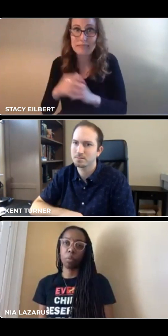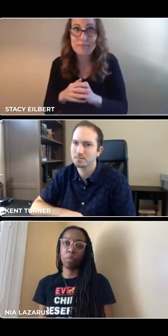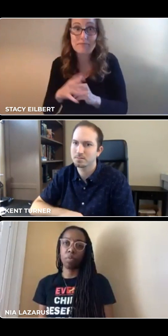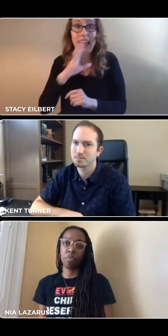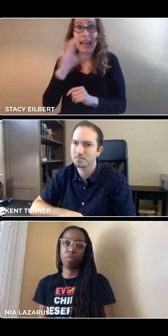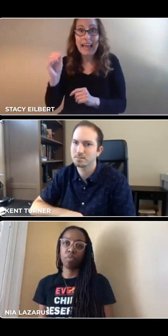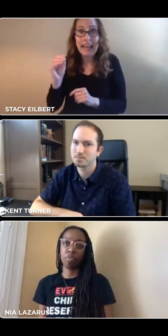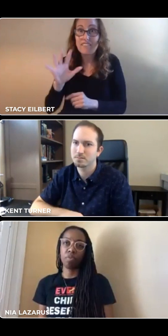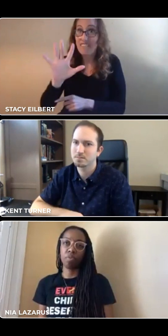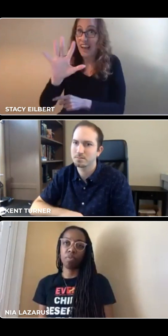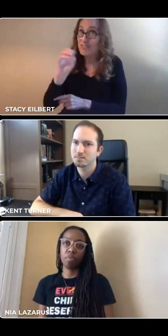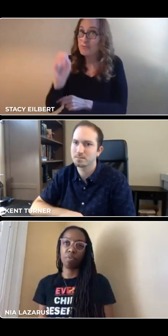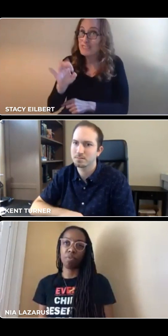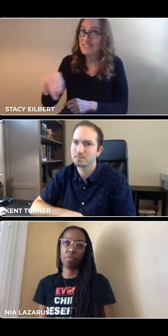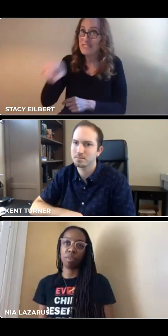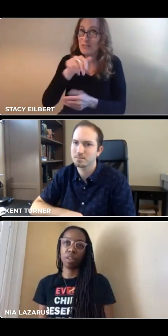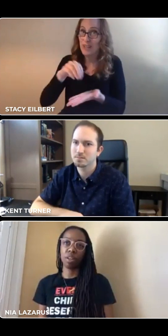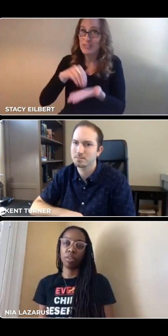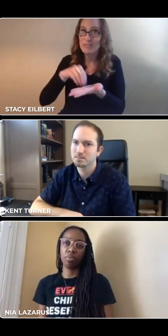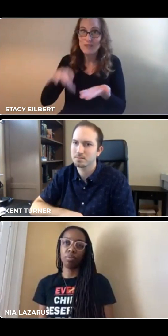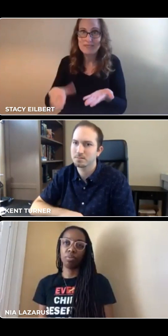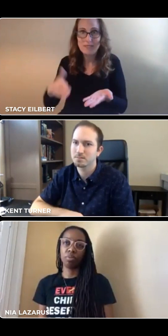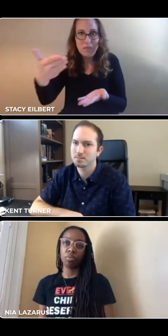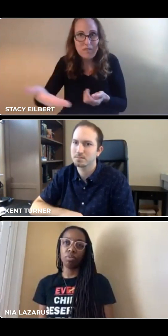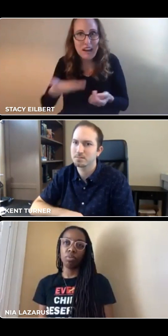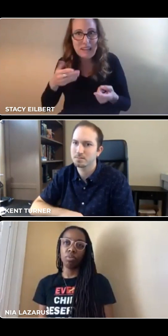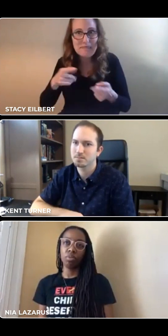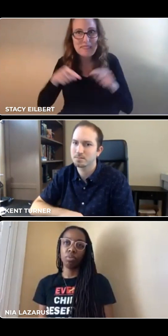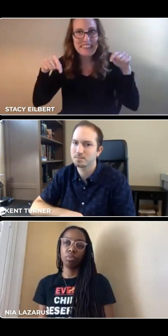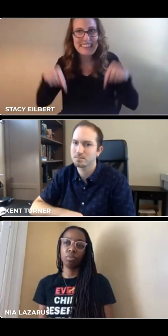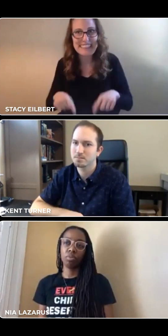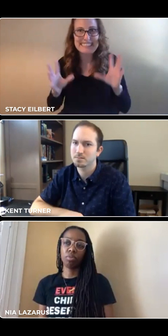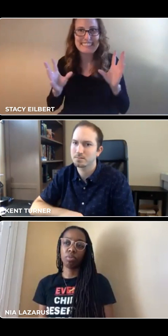That's great. And 5% of you are students.